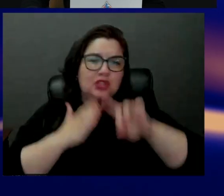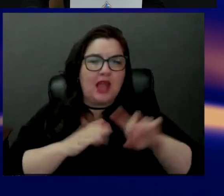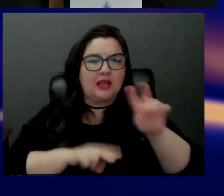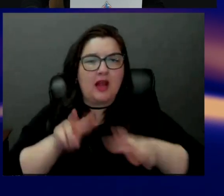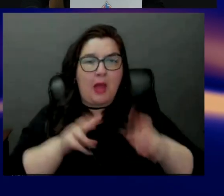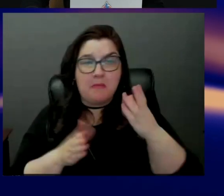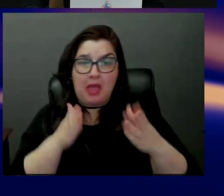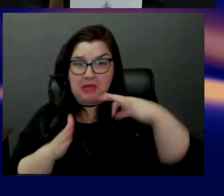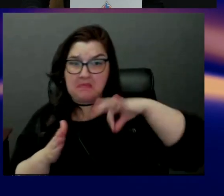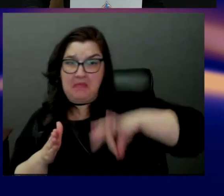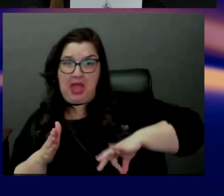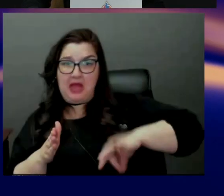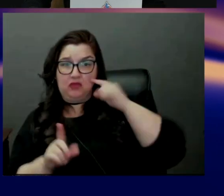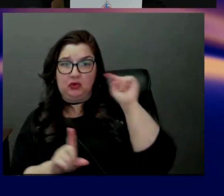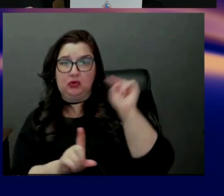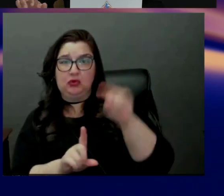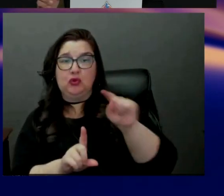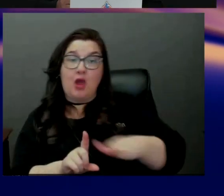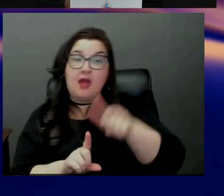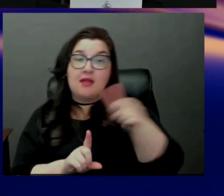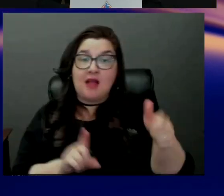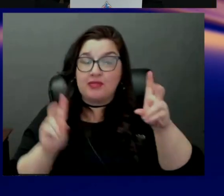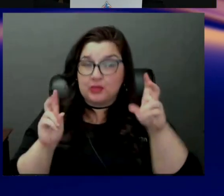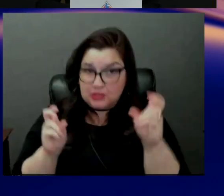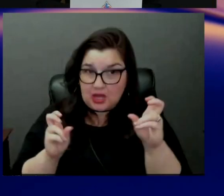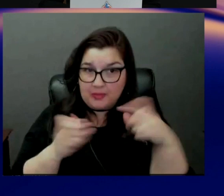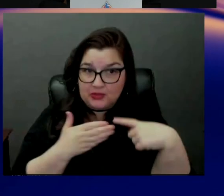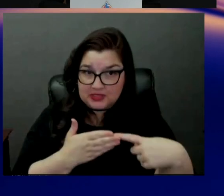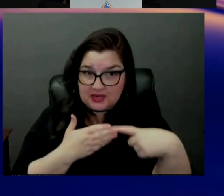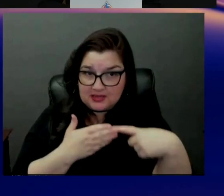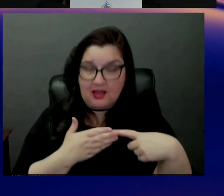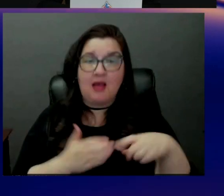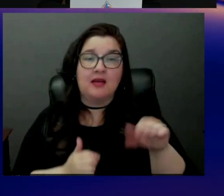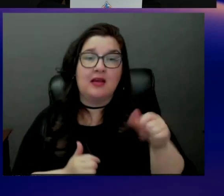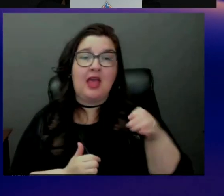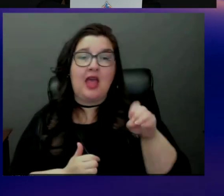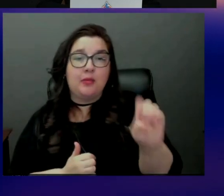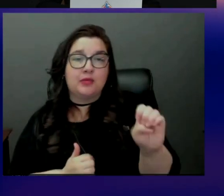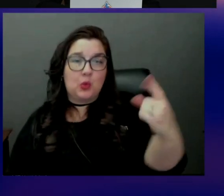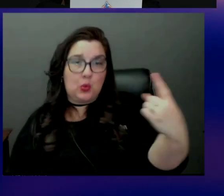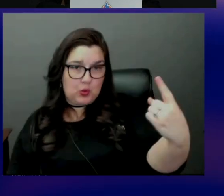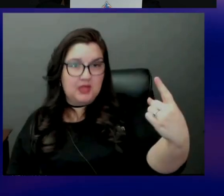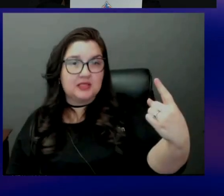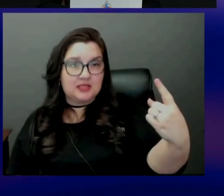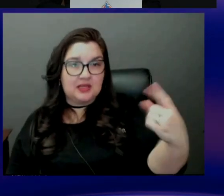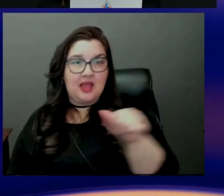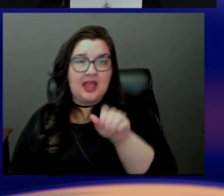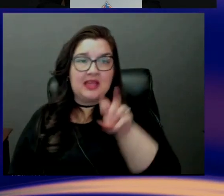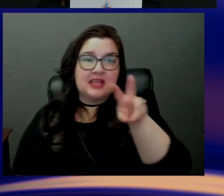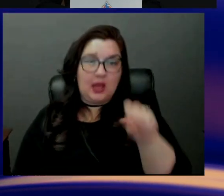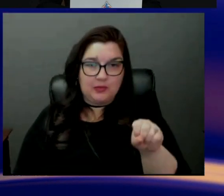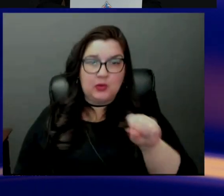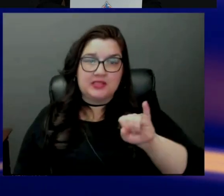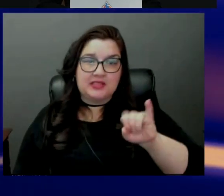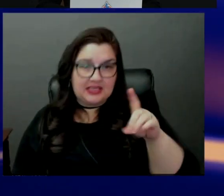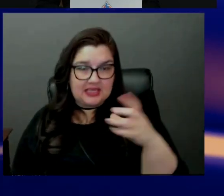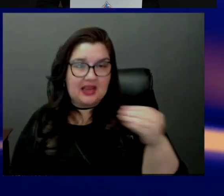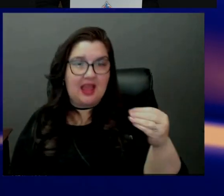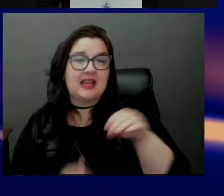Another topic that we discuss in episode one is going to be AWS identity and access management, AWS IAM.